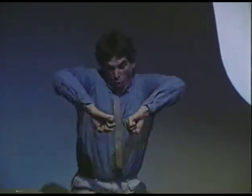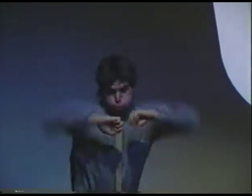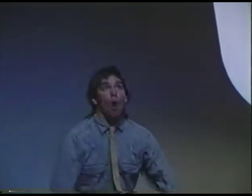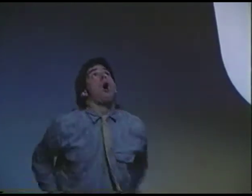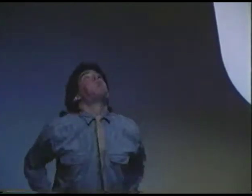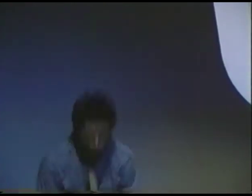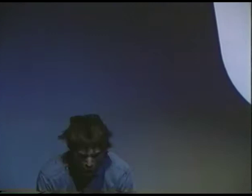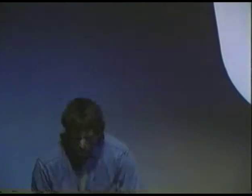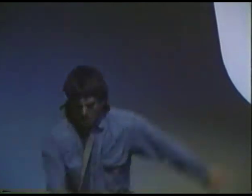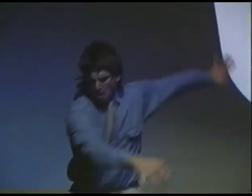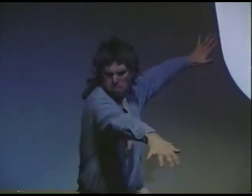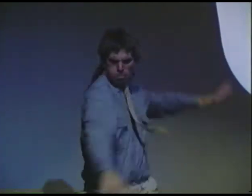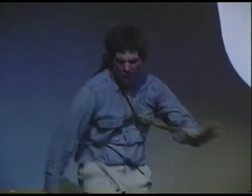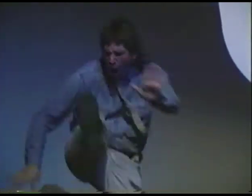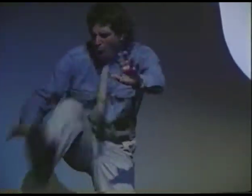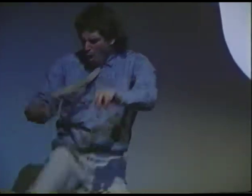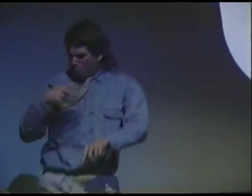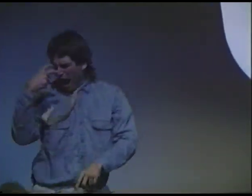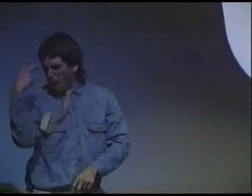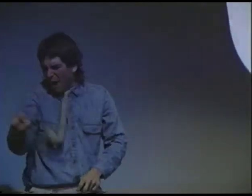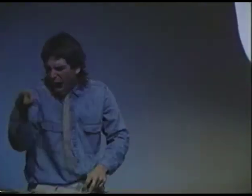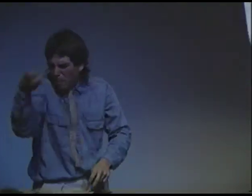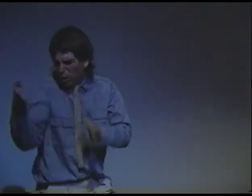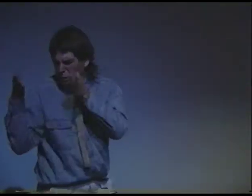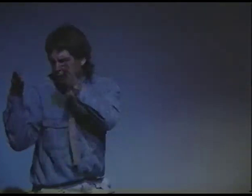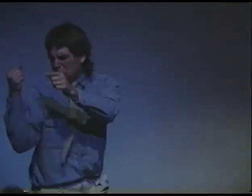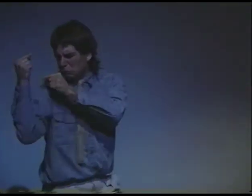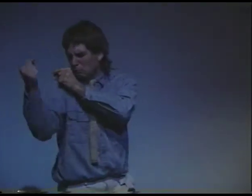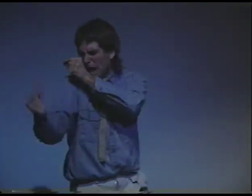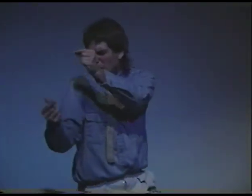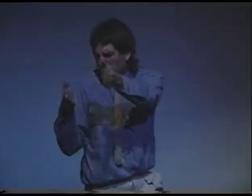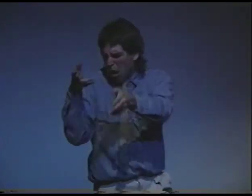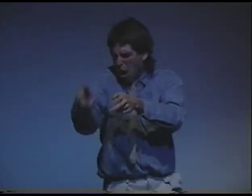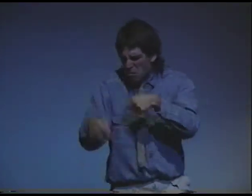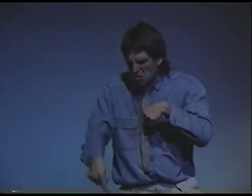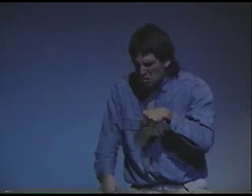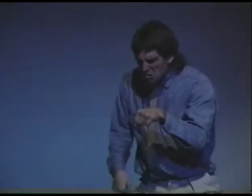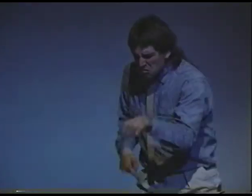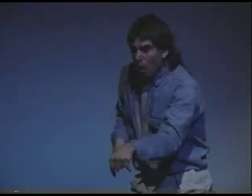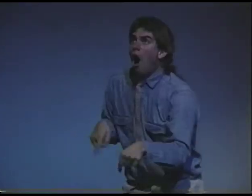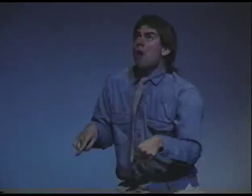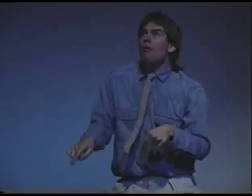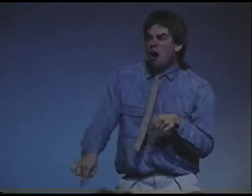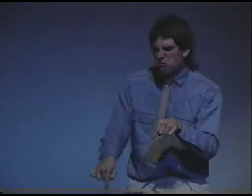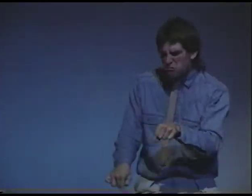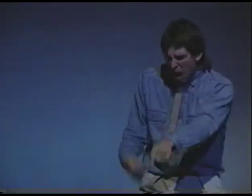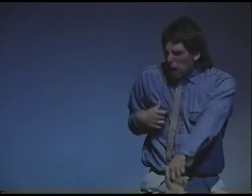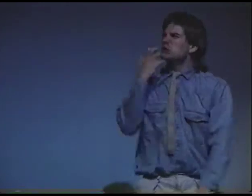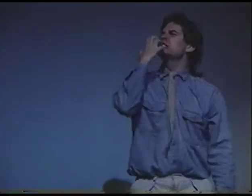I pulled down his pants and gave him a kick. I drove him down the streets of my generation.